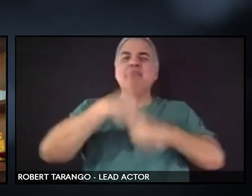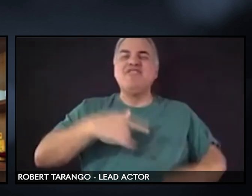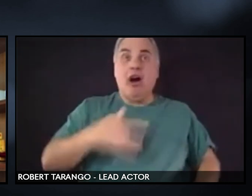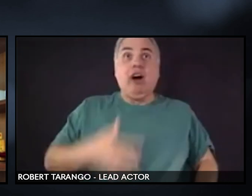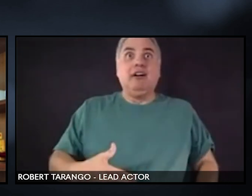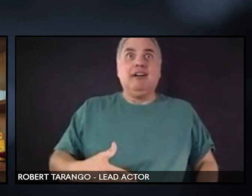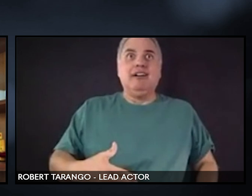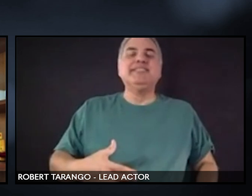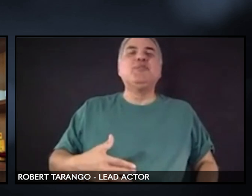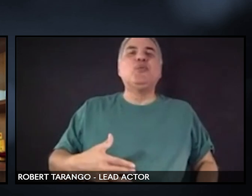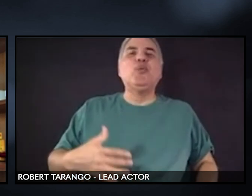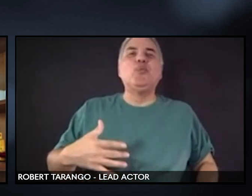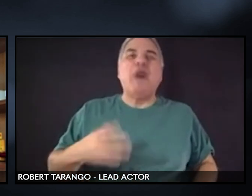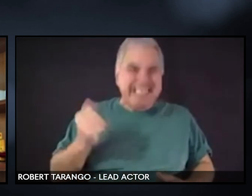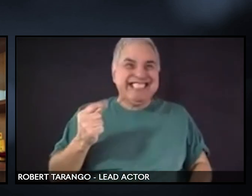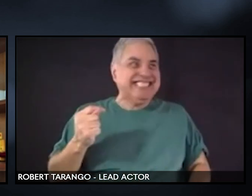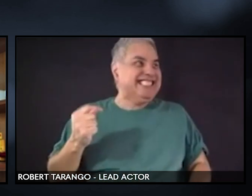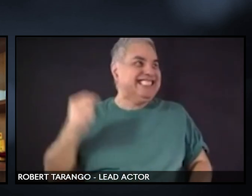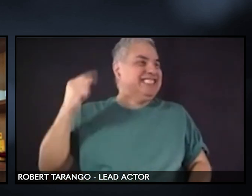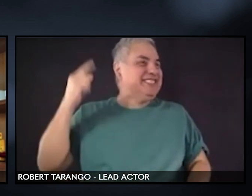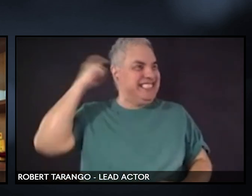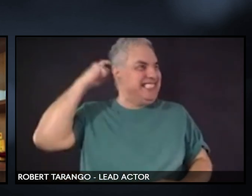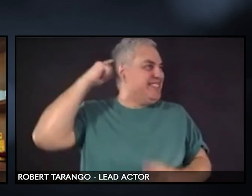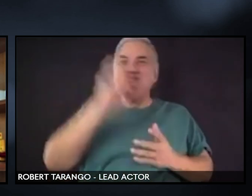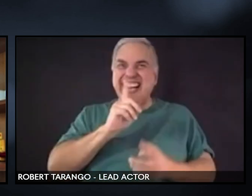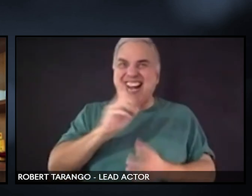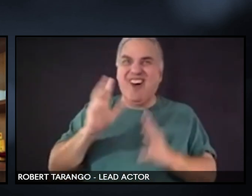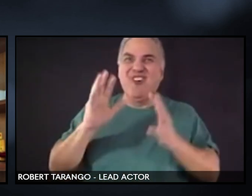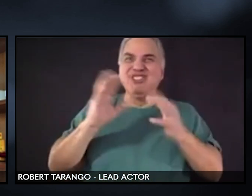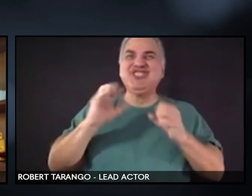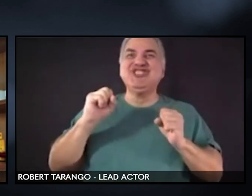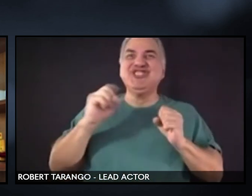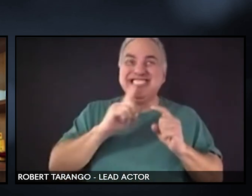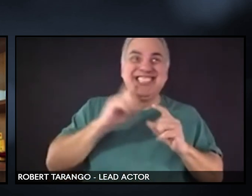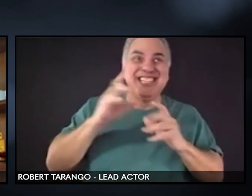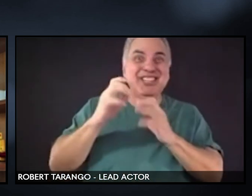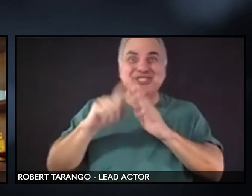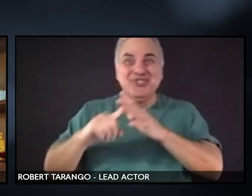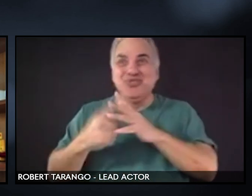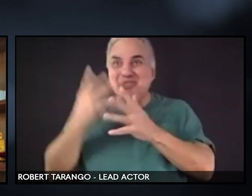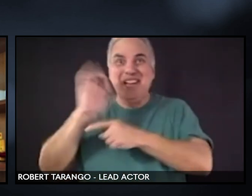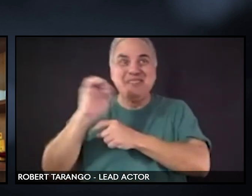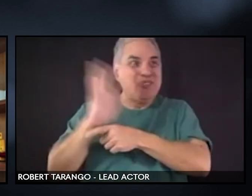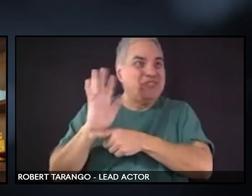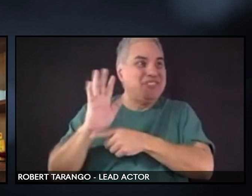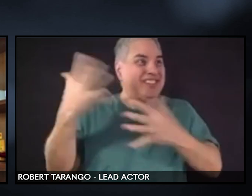around and Doug started talking to me. And started explaining the project